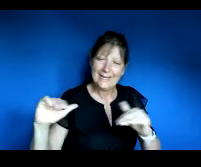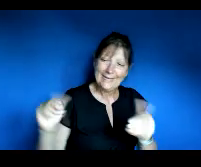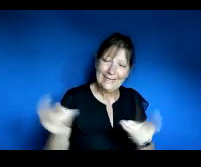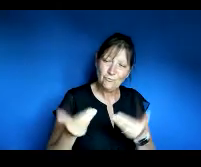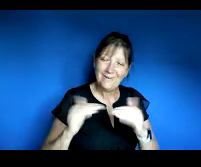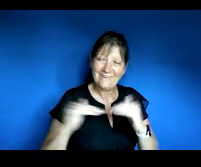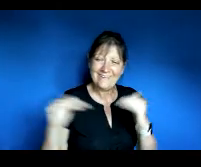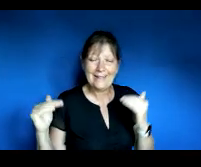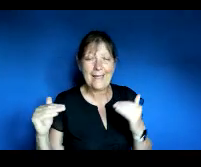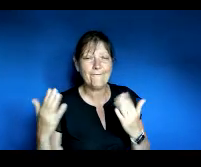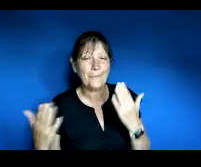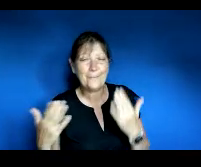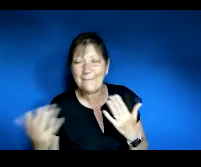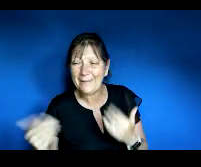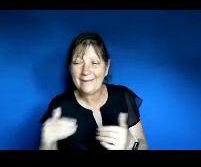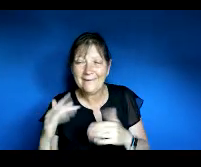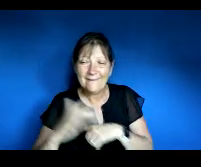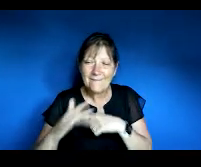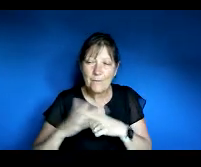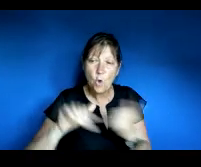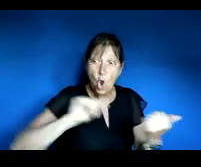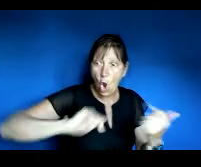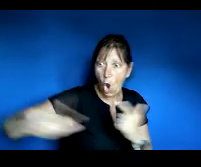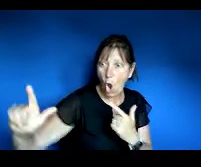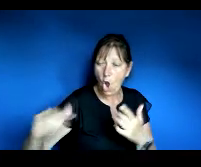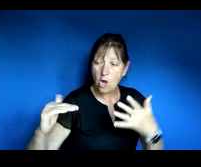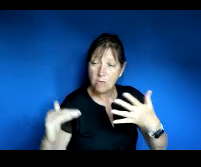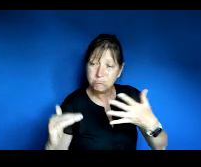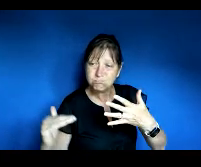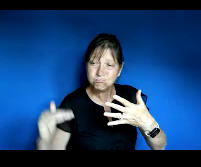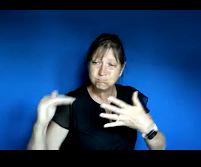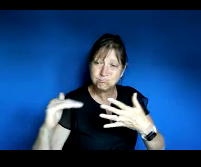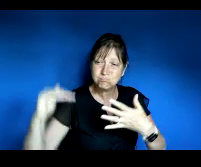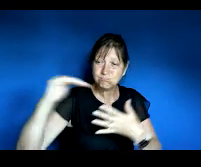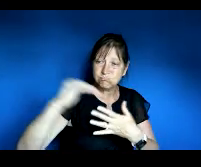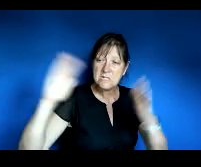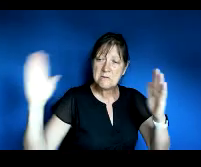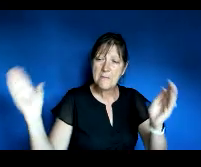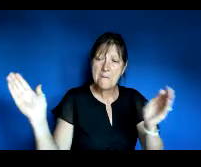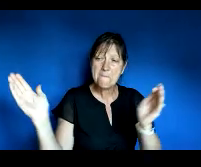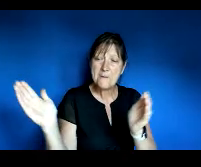that's available that all students, you know, need to take that are required to take chemistry.